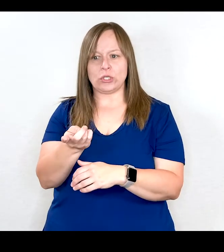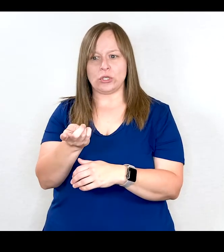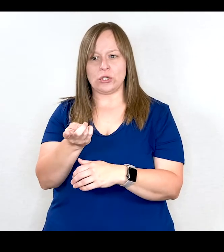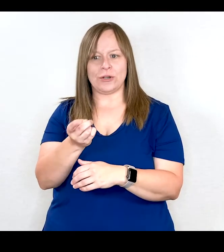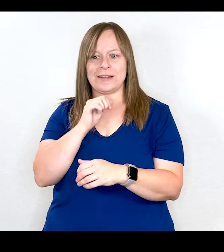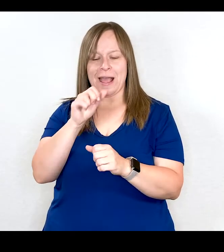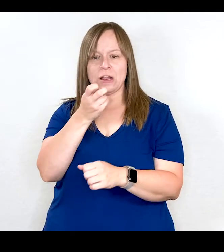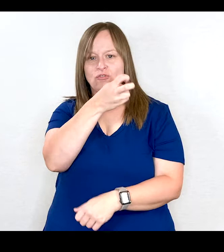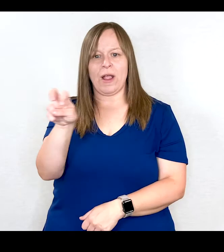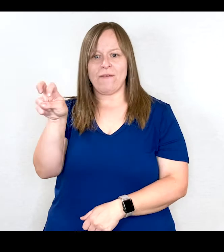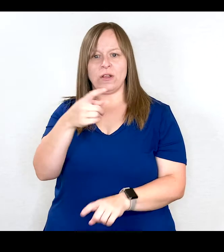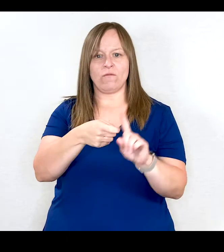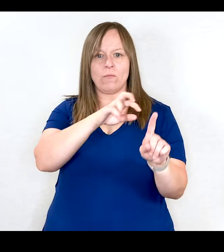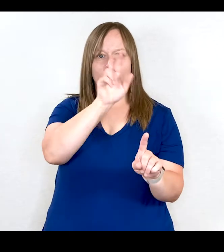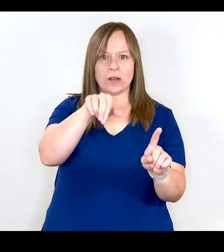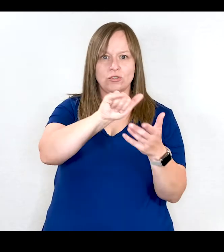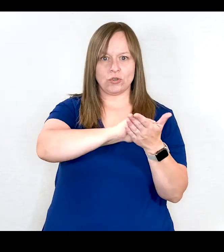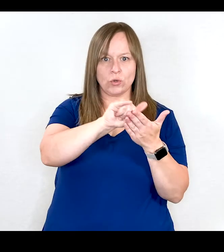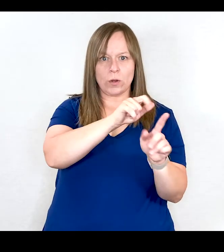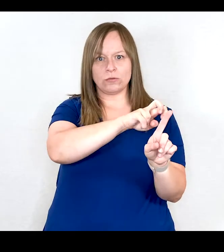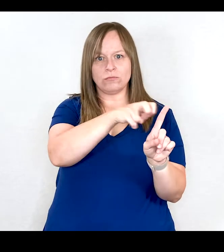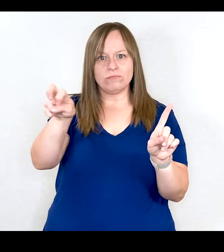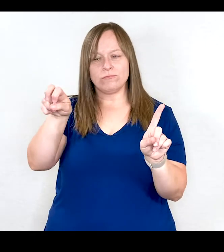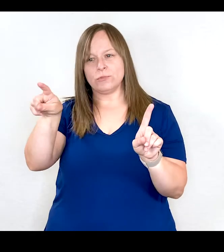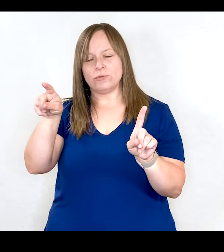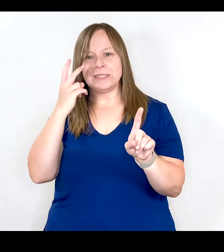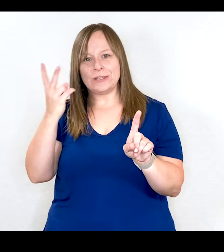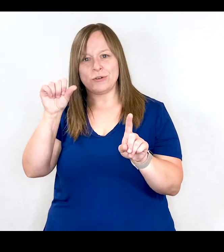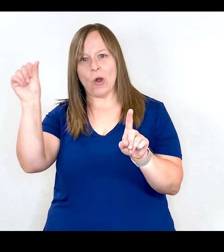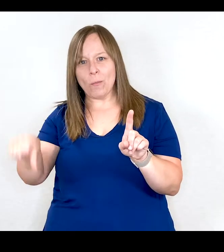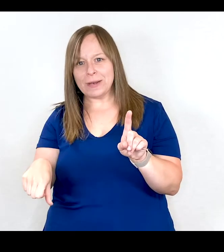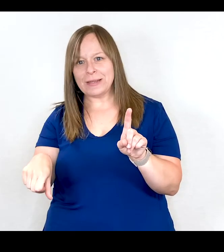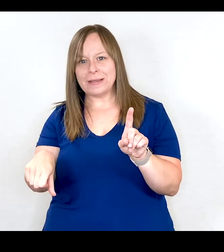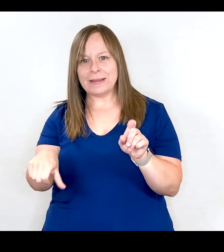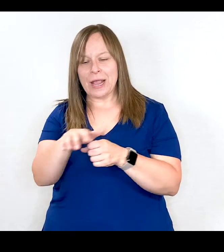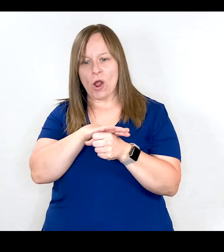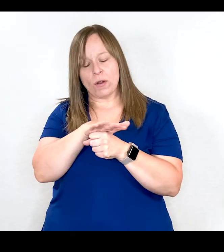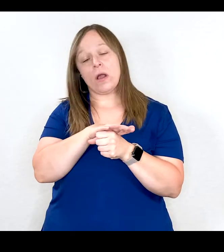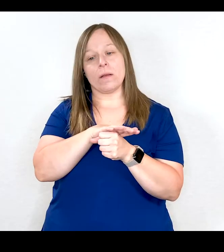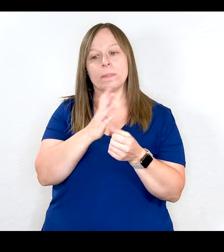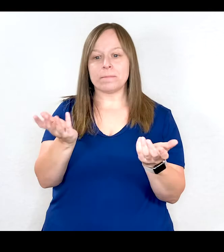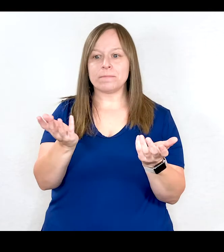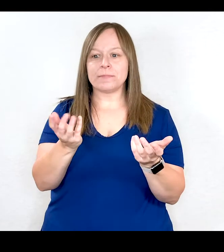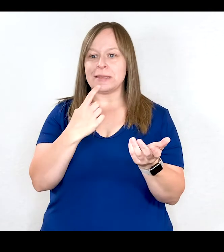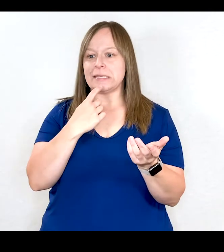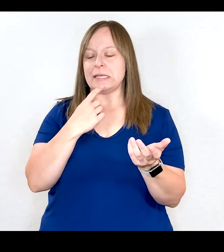told her that they weren't going to travel from Rochester, New York to see her in the Albany area.